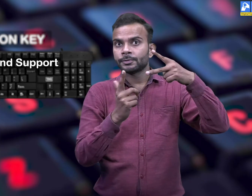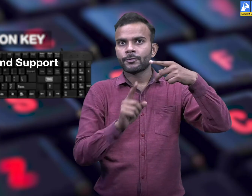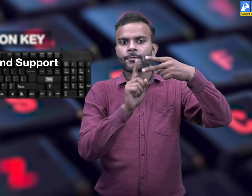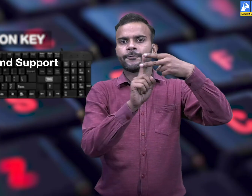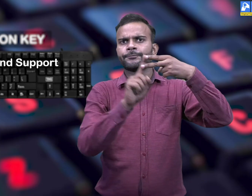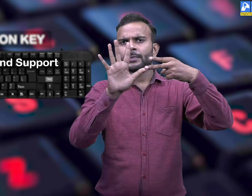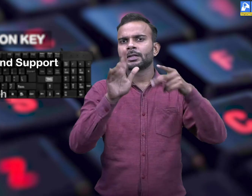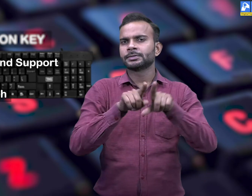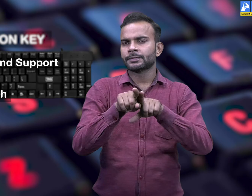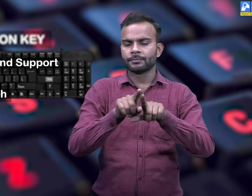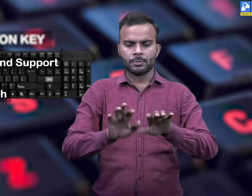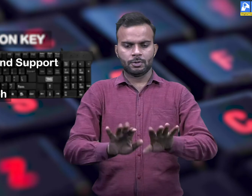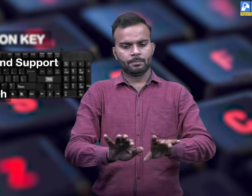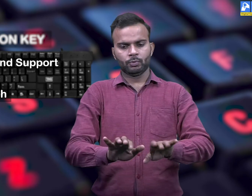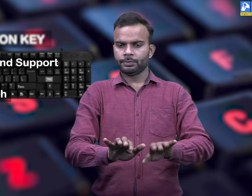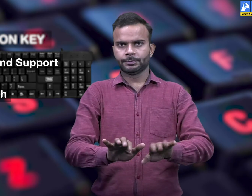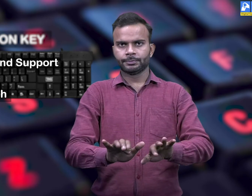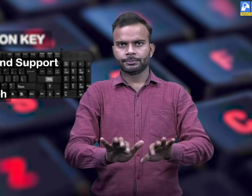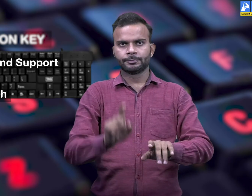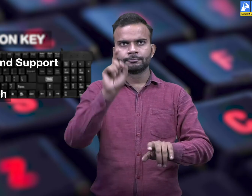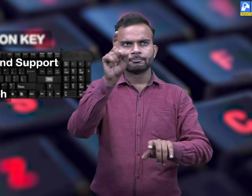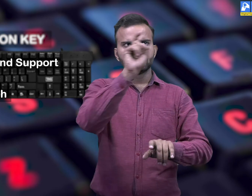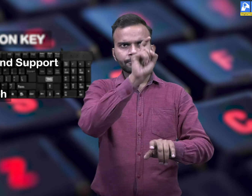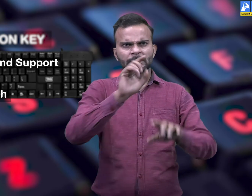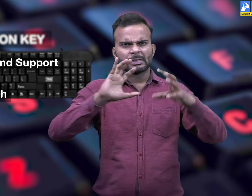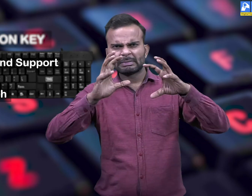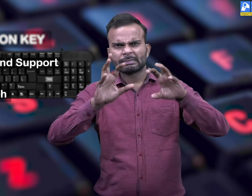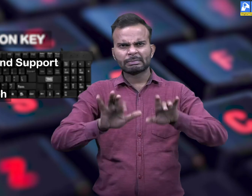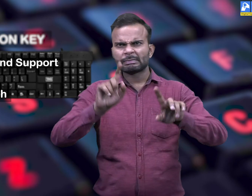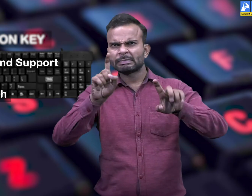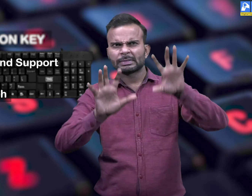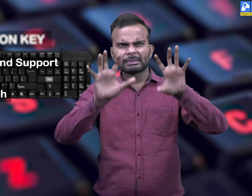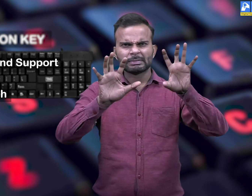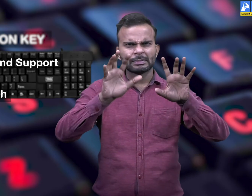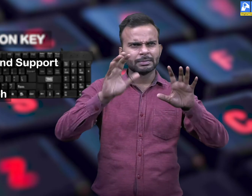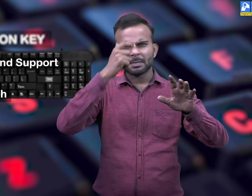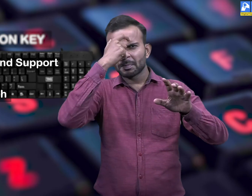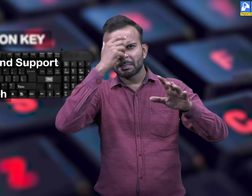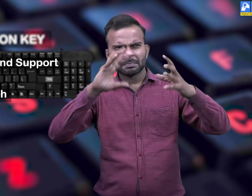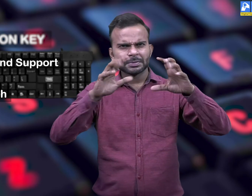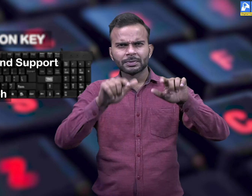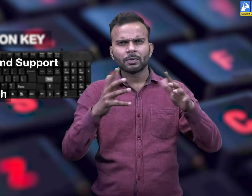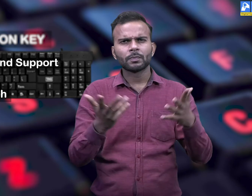2. f5 key f5 key is used to reload or refresh the document.